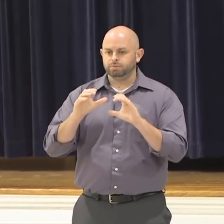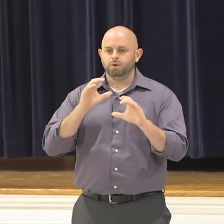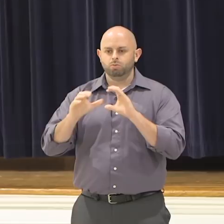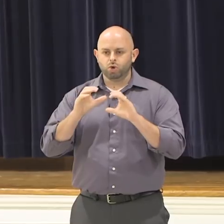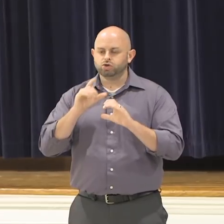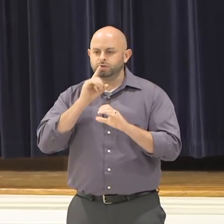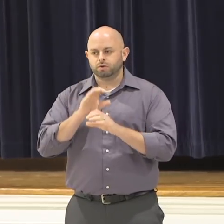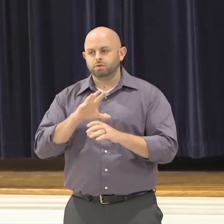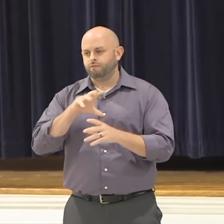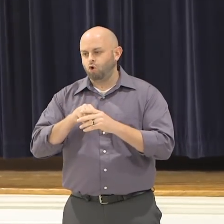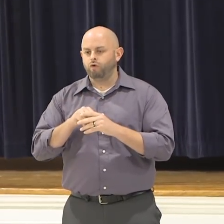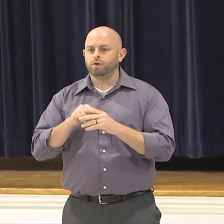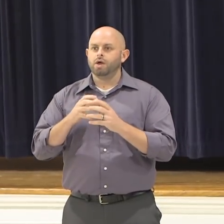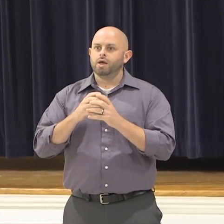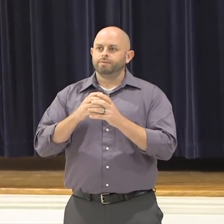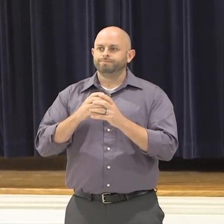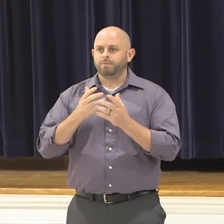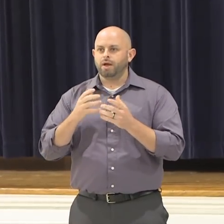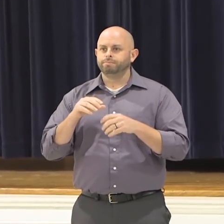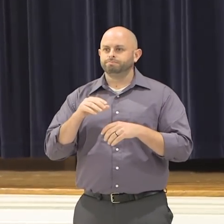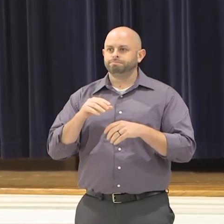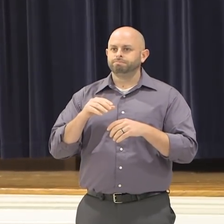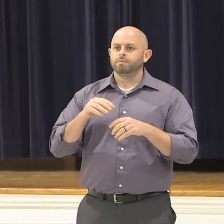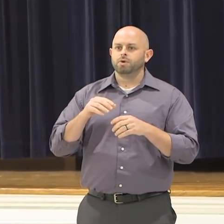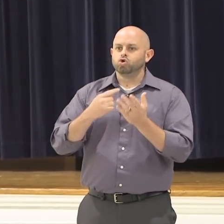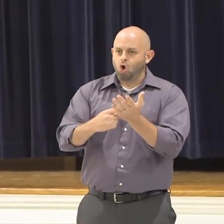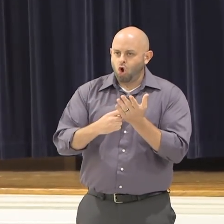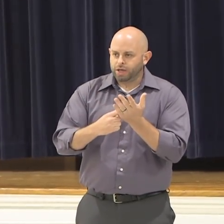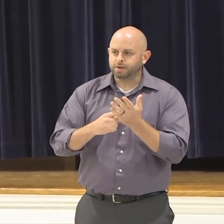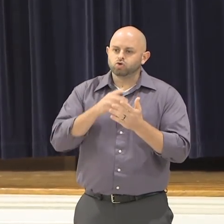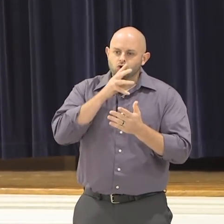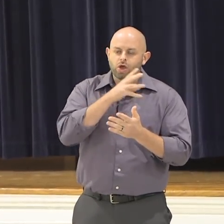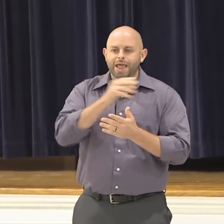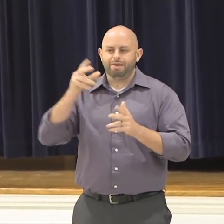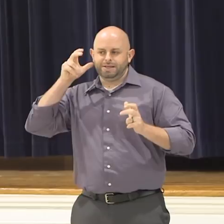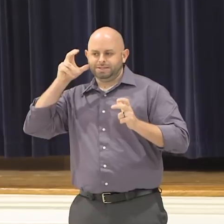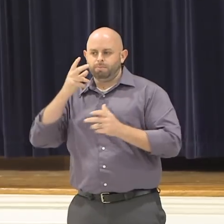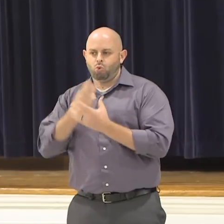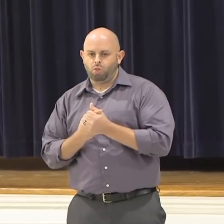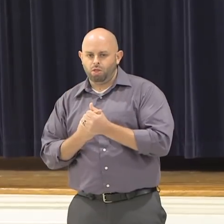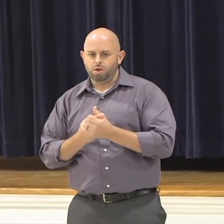involved as much talking as it does listening then transparency stewardship